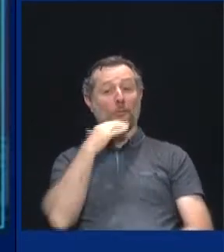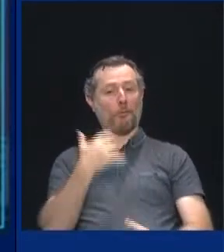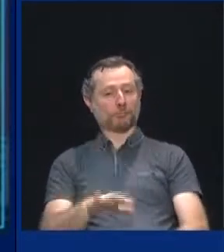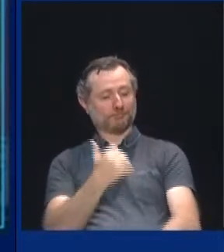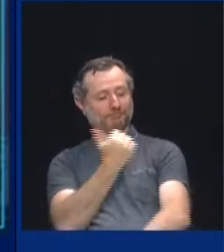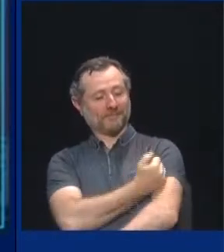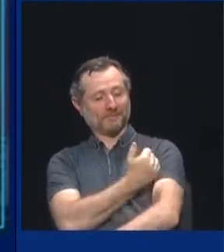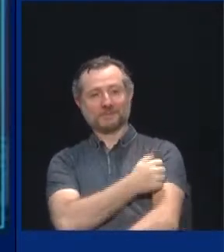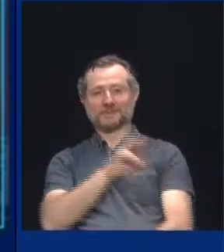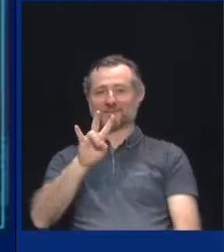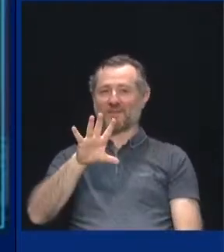ROUND OF APPLAUSE.